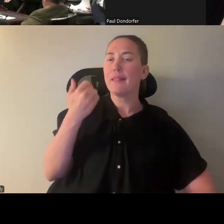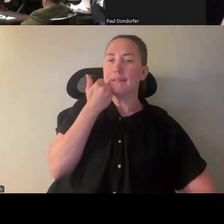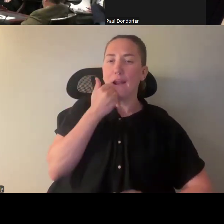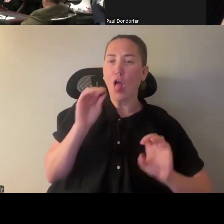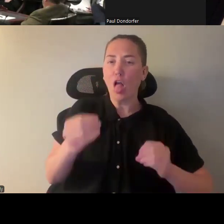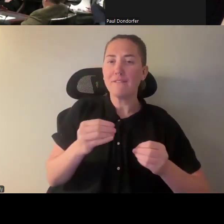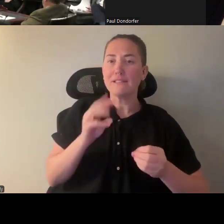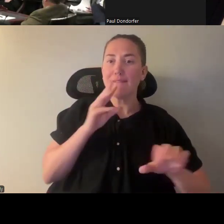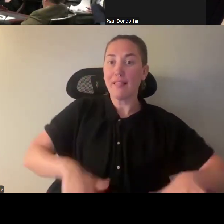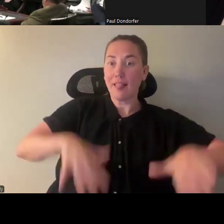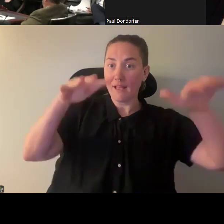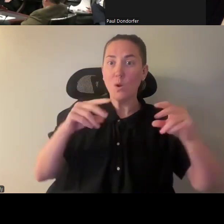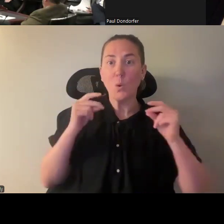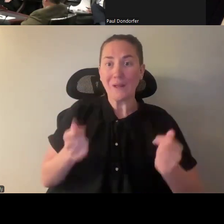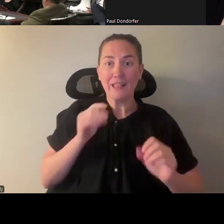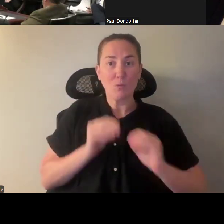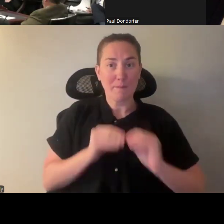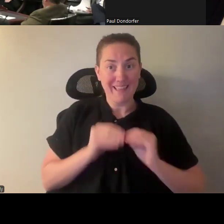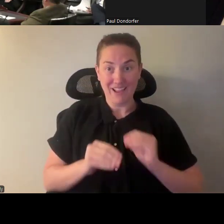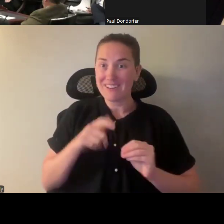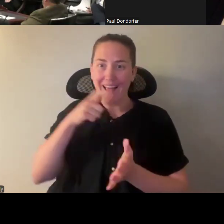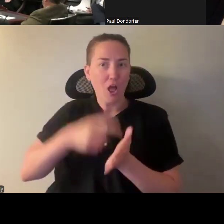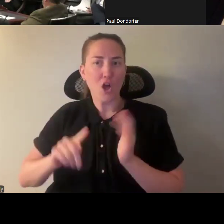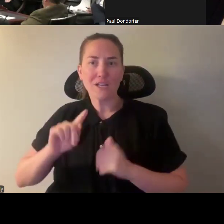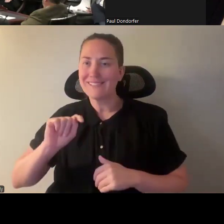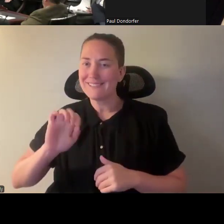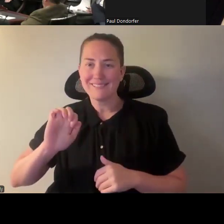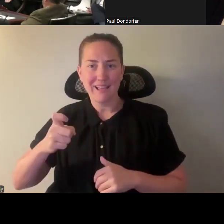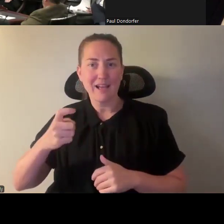were able to quickly repair that to no cost to the taxpayer and it went quickly because we had